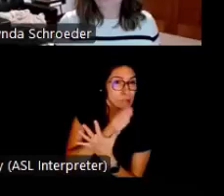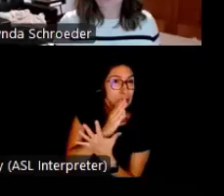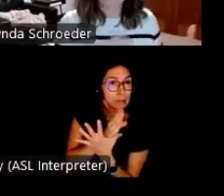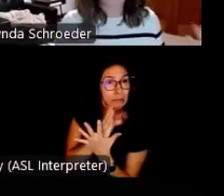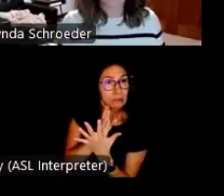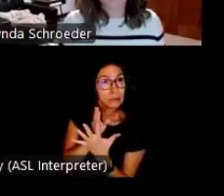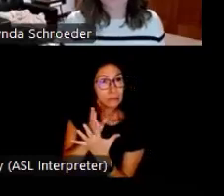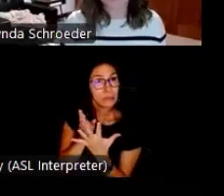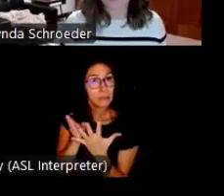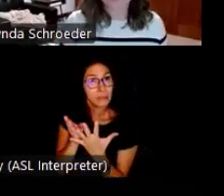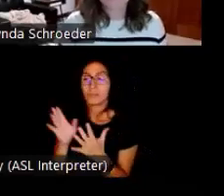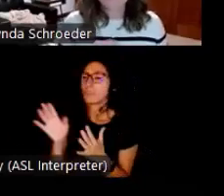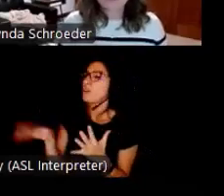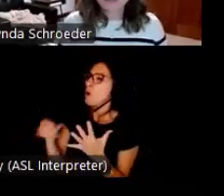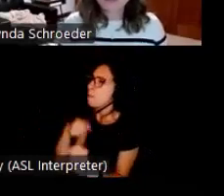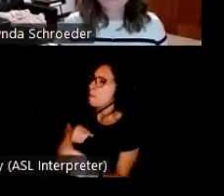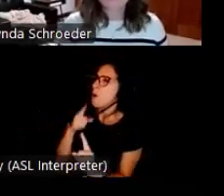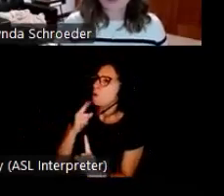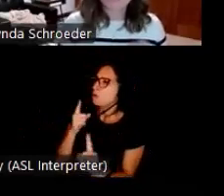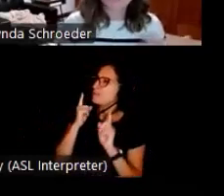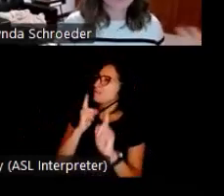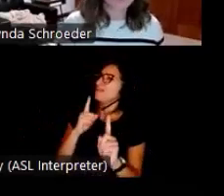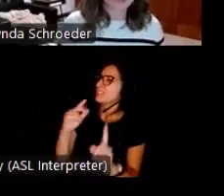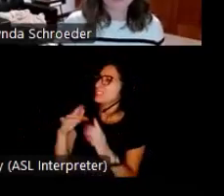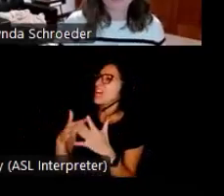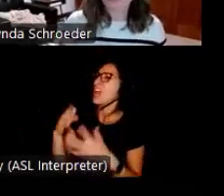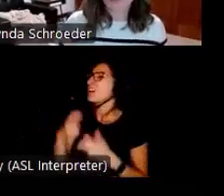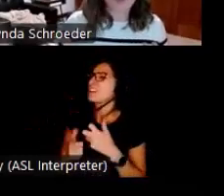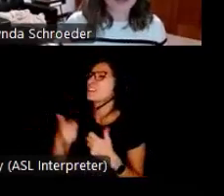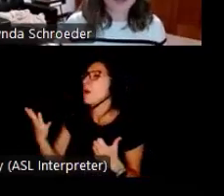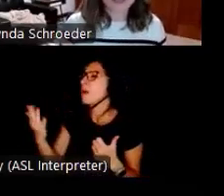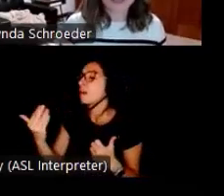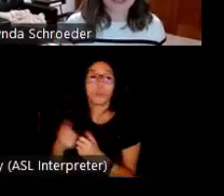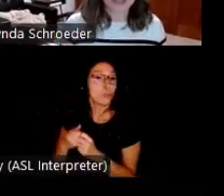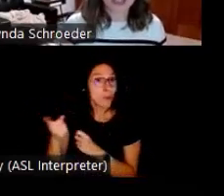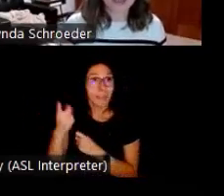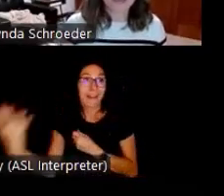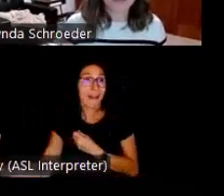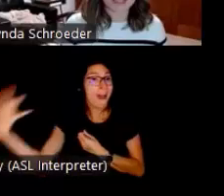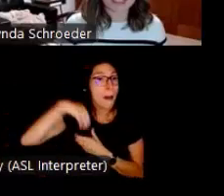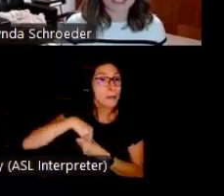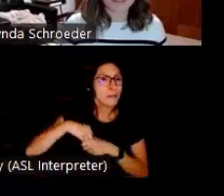what should we study? They should be involved from the planning all the way through the dissemination of the findings.